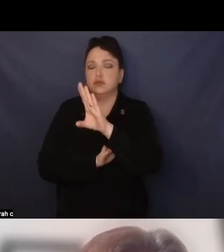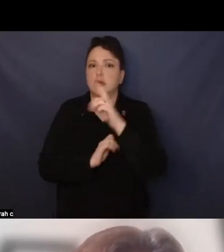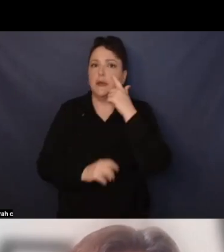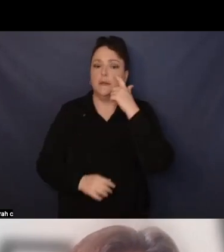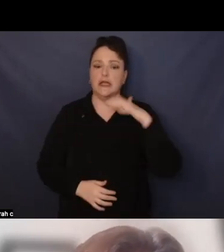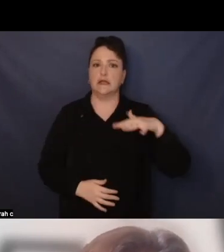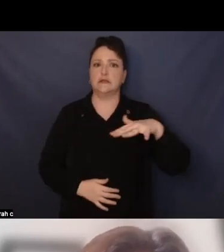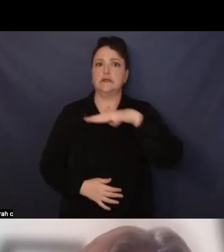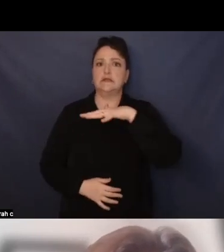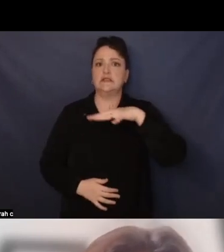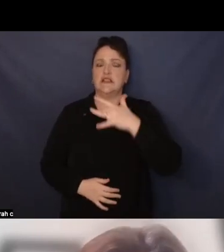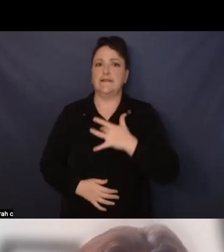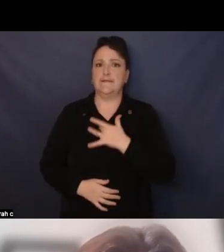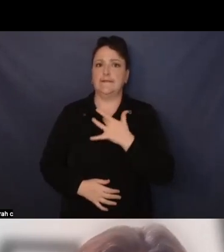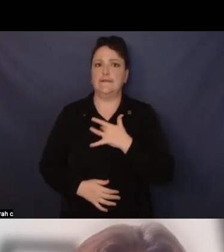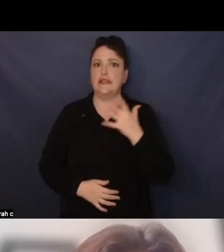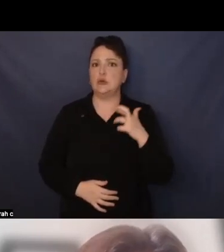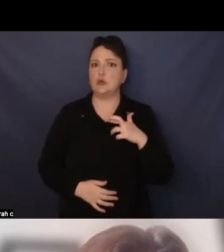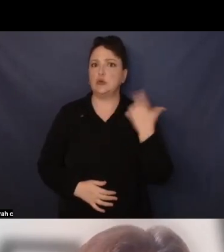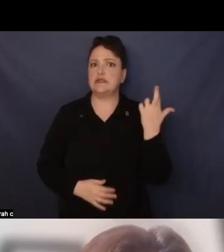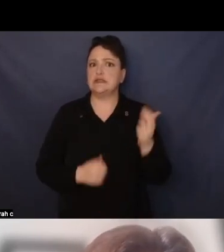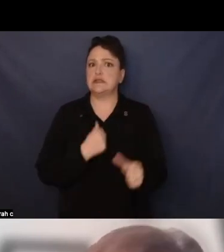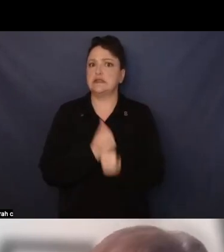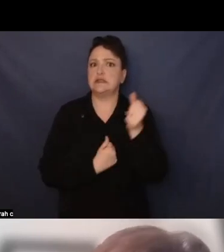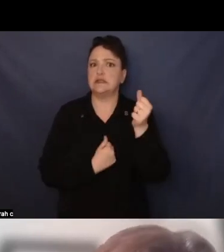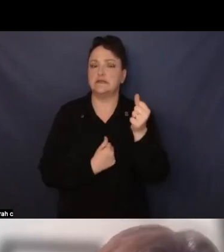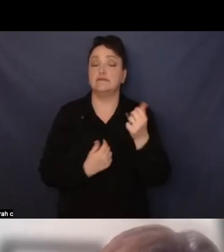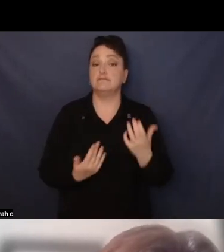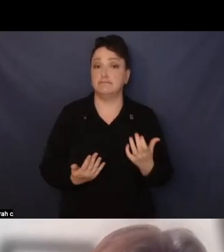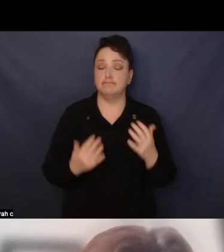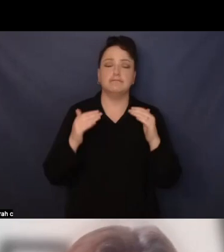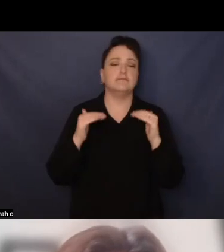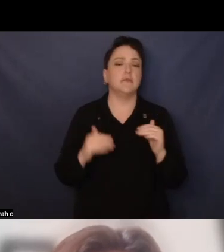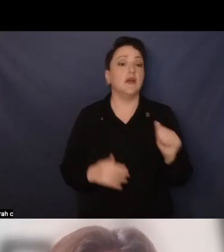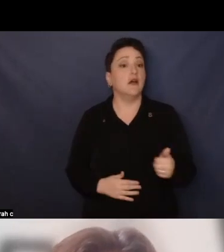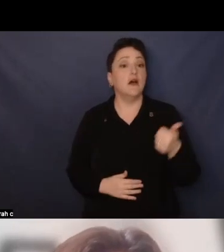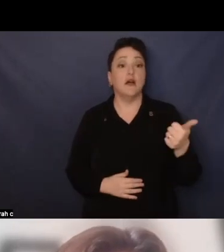And then another personal experience that might be relevant and persuasive.